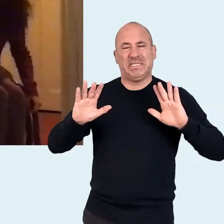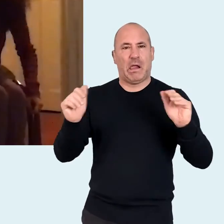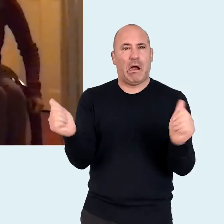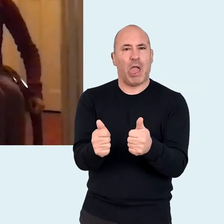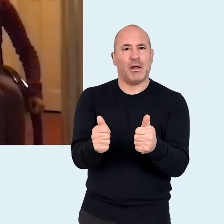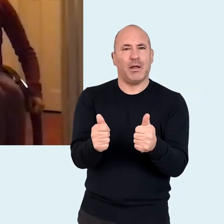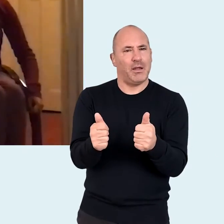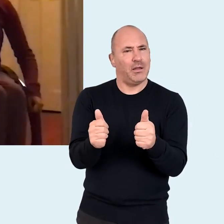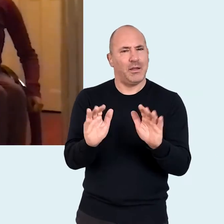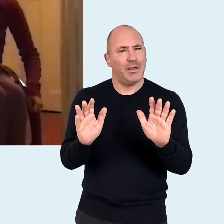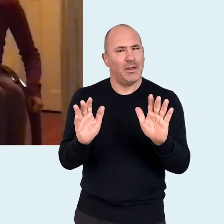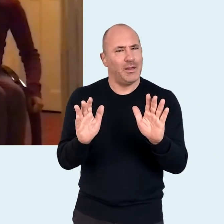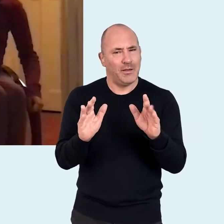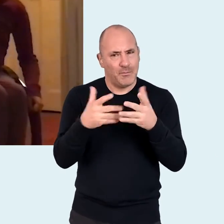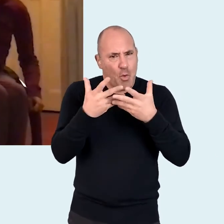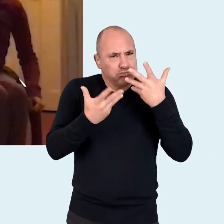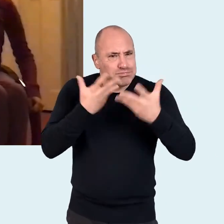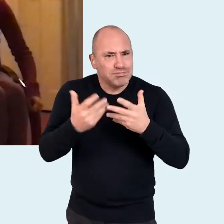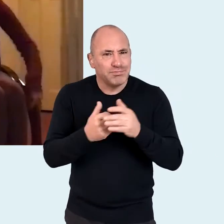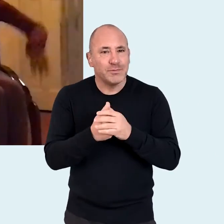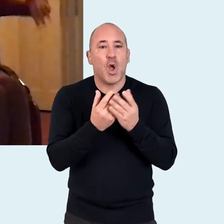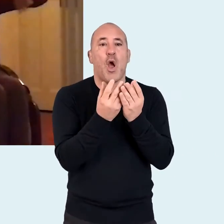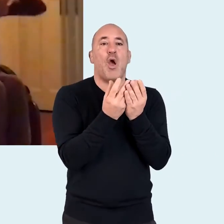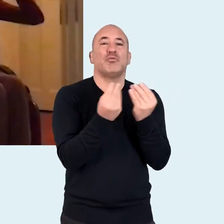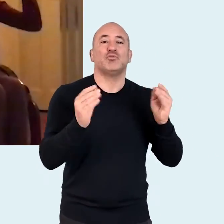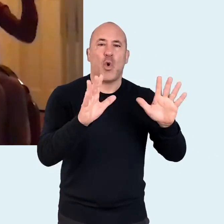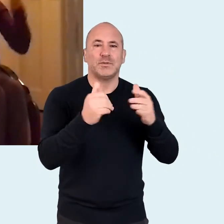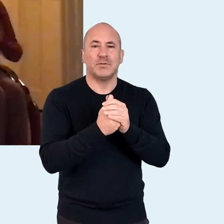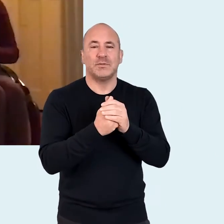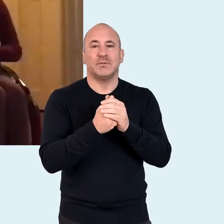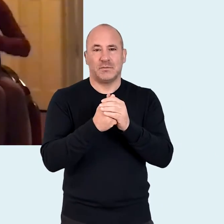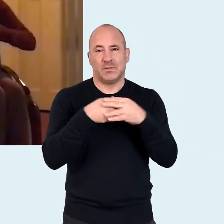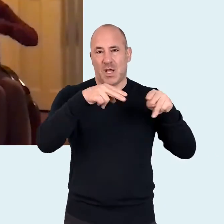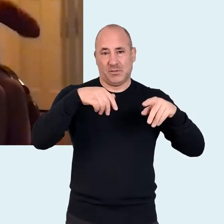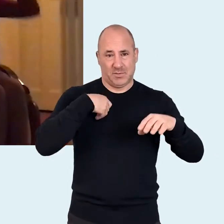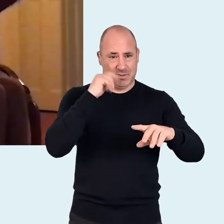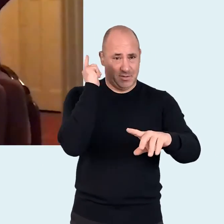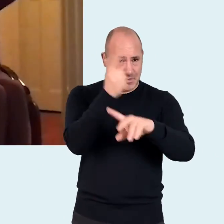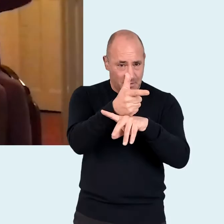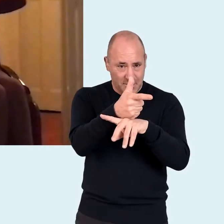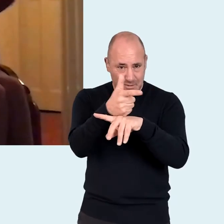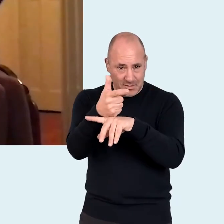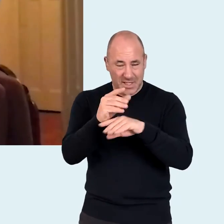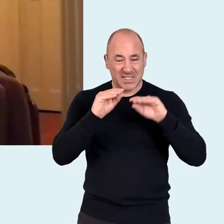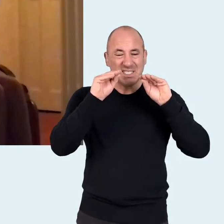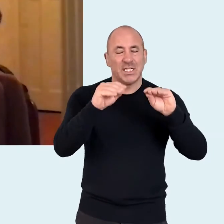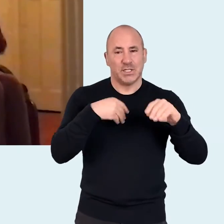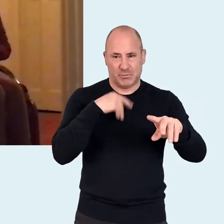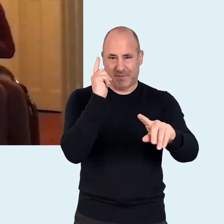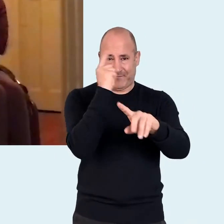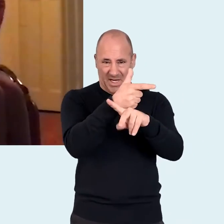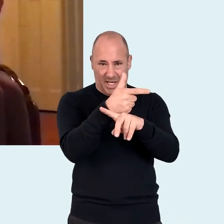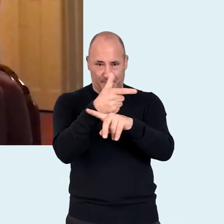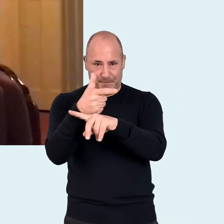to people with learning disabilities. In terms of resources, we film our dancers and teachers